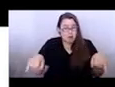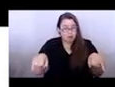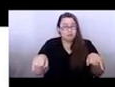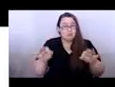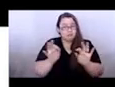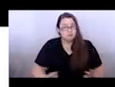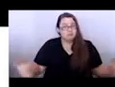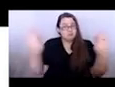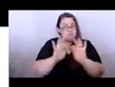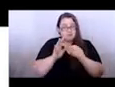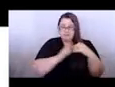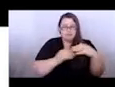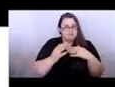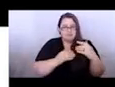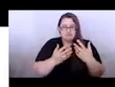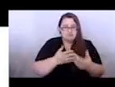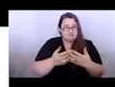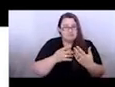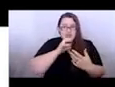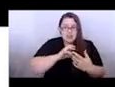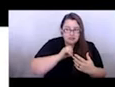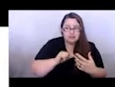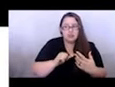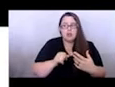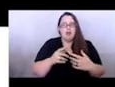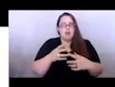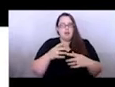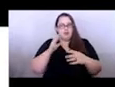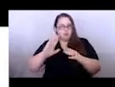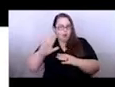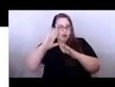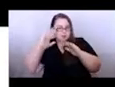and that the expectations for boundaries and setting boundaries and cultures may be different.